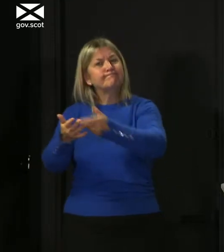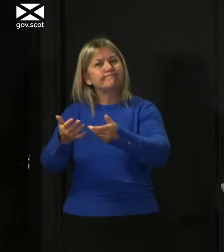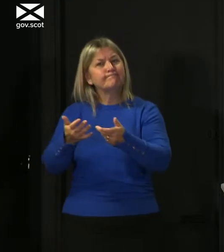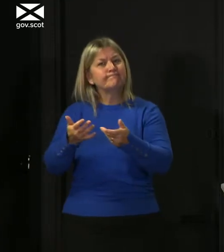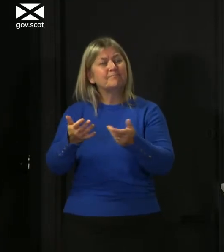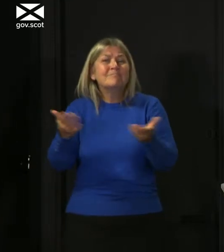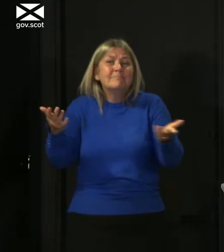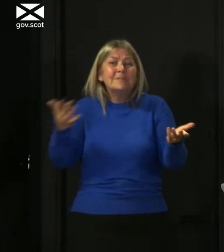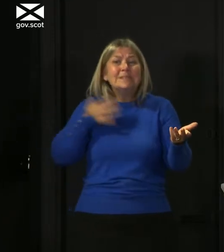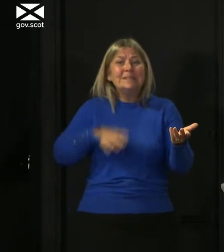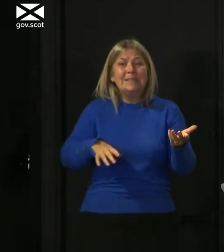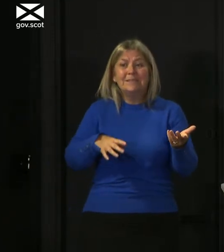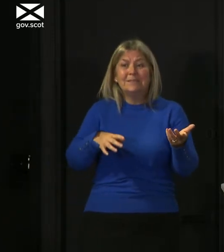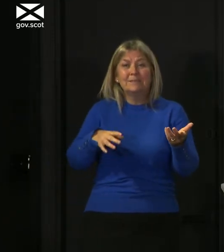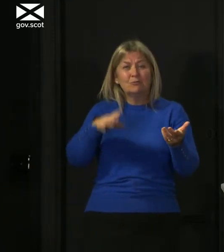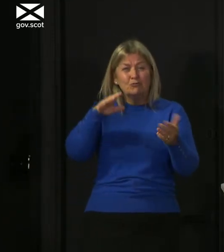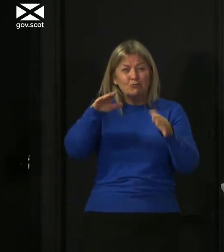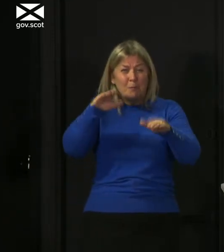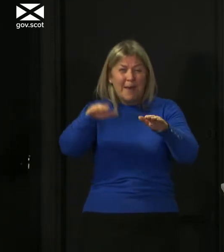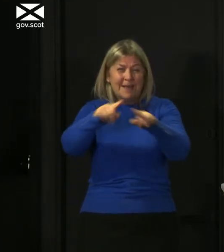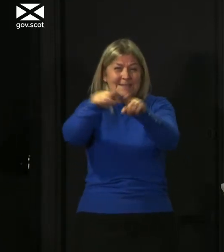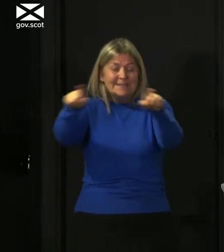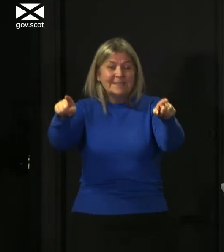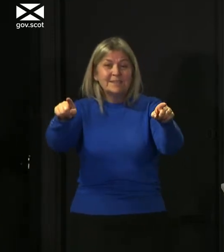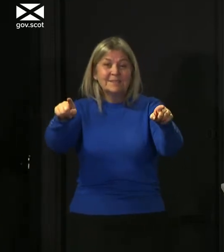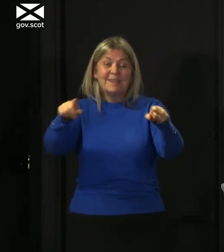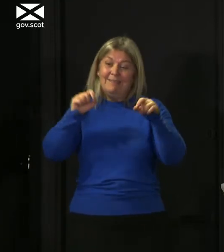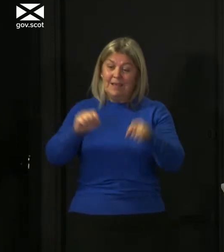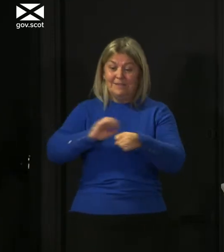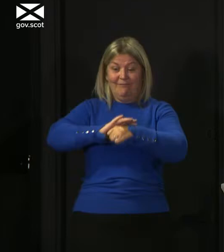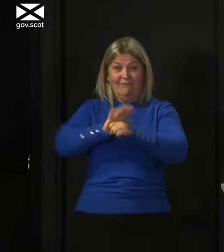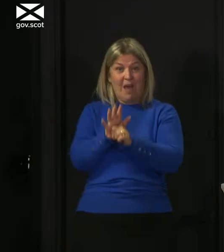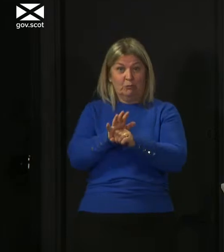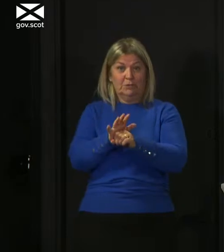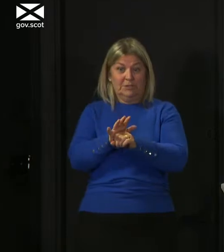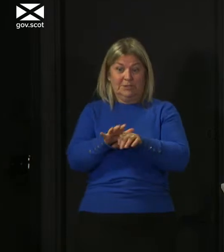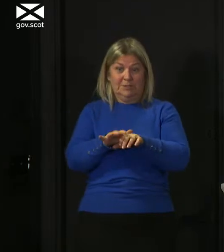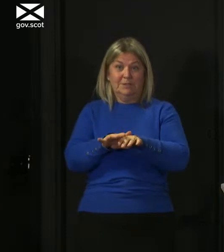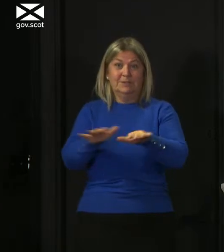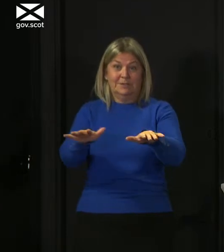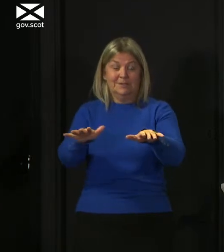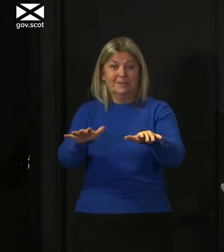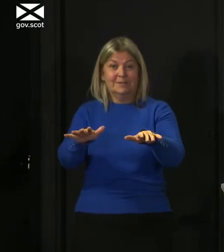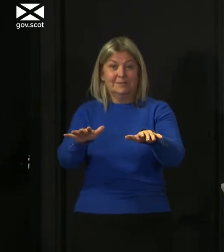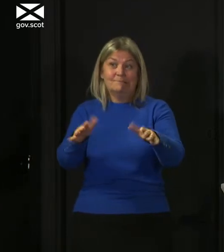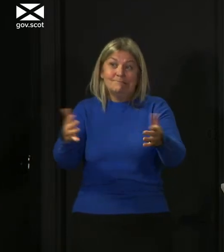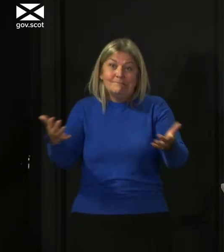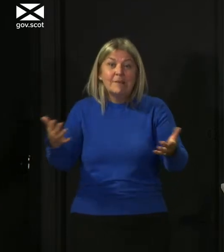people this is a virus we are dealing with here, and governments do have the responsibility and